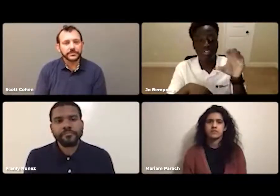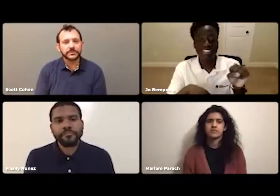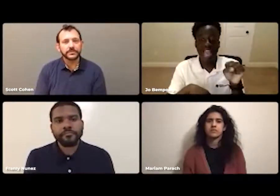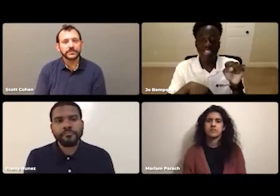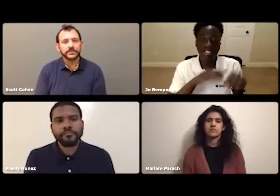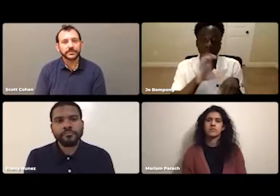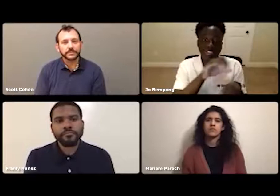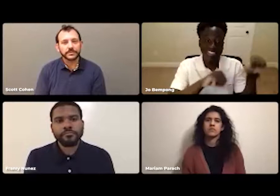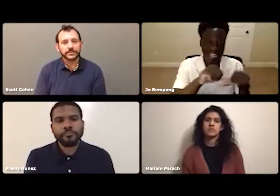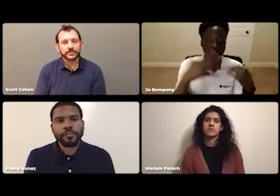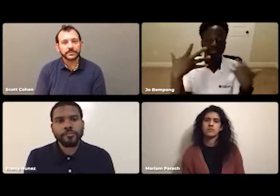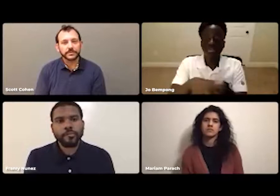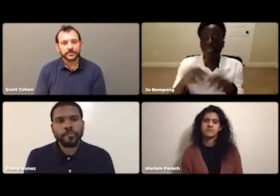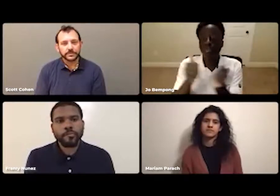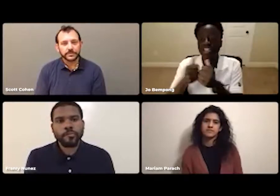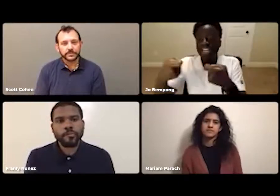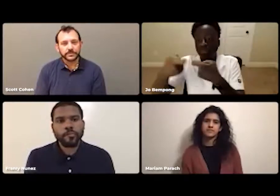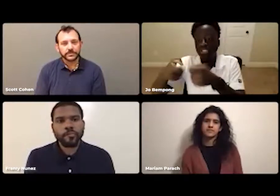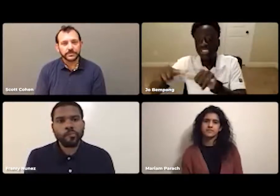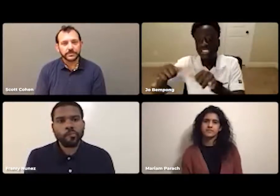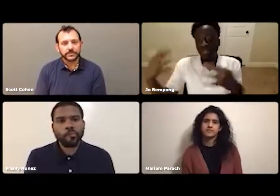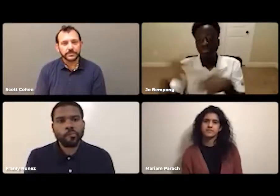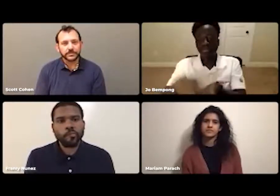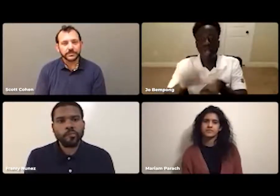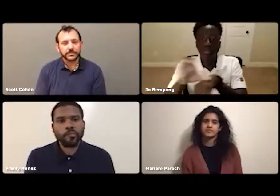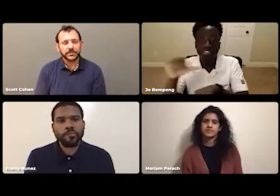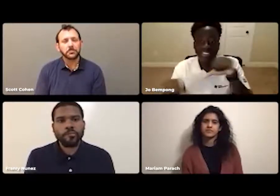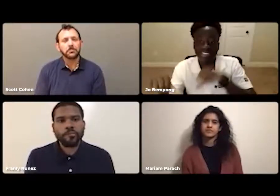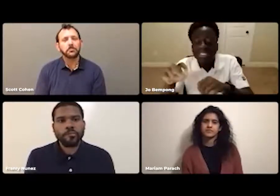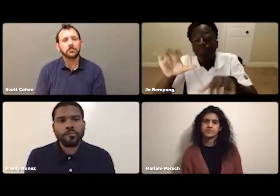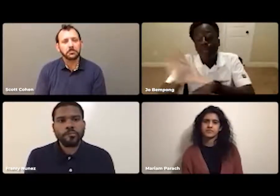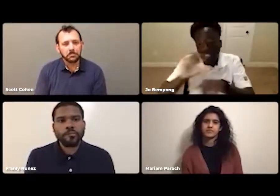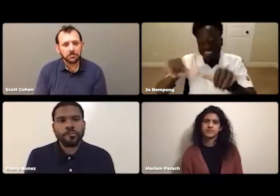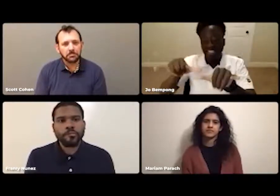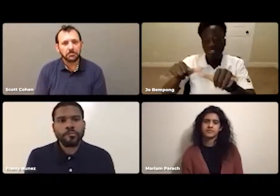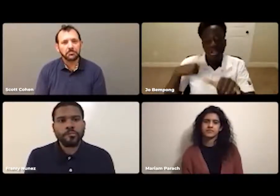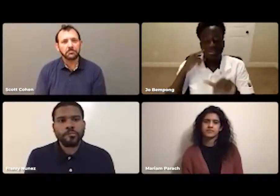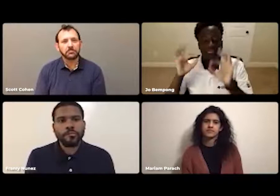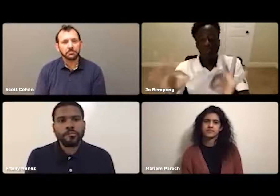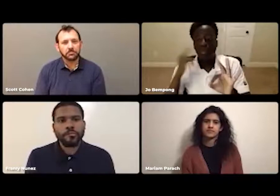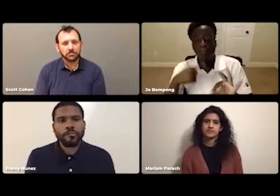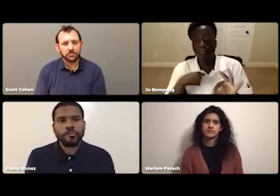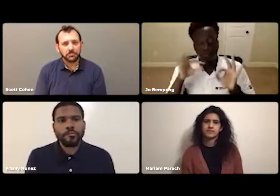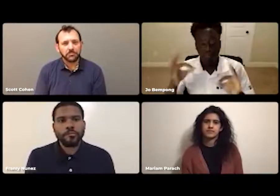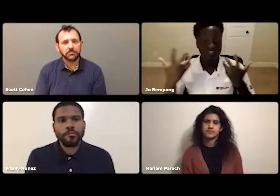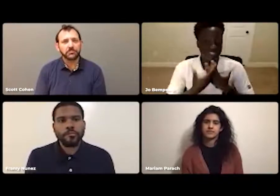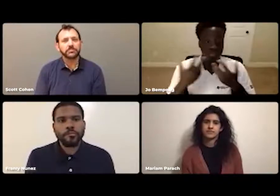And I also have an Electrical Engineering degree.